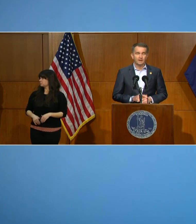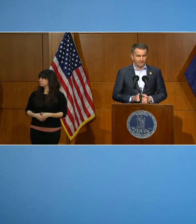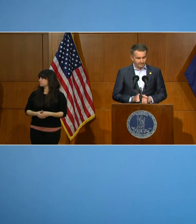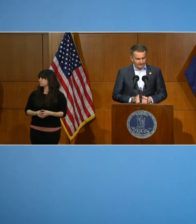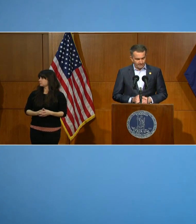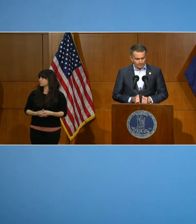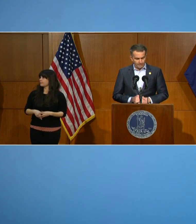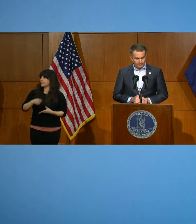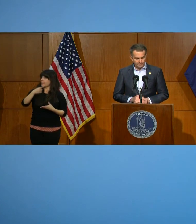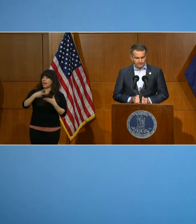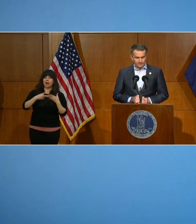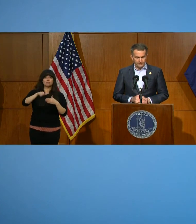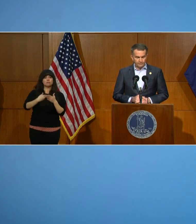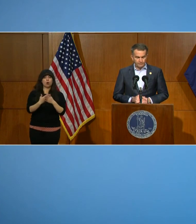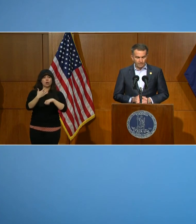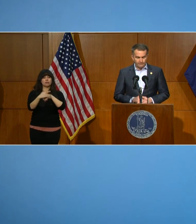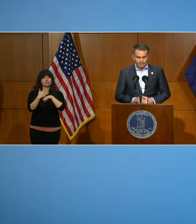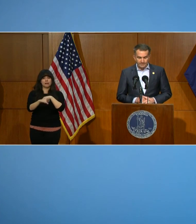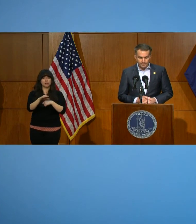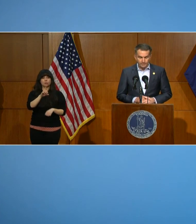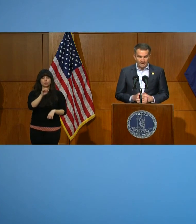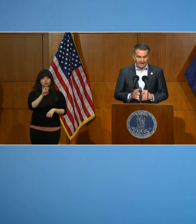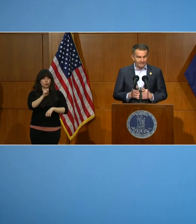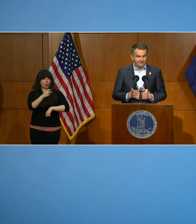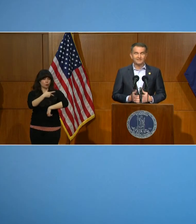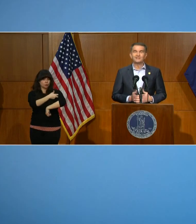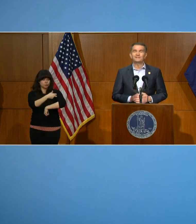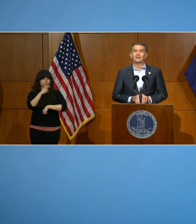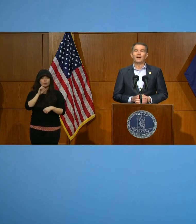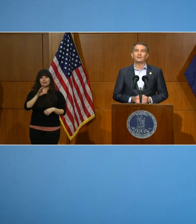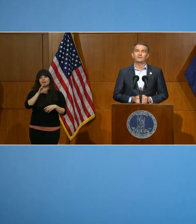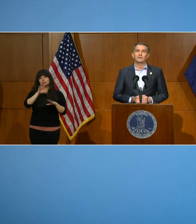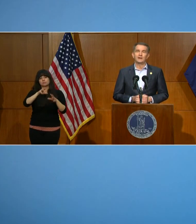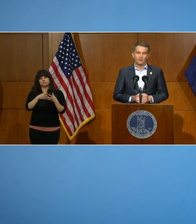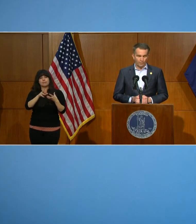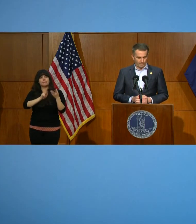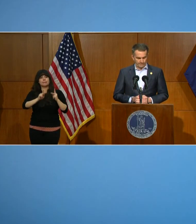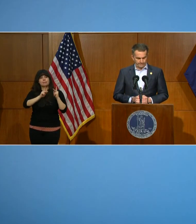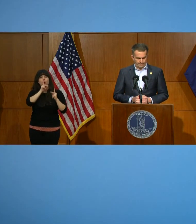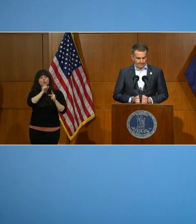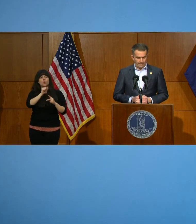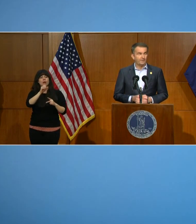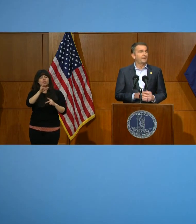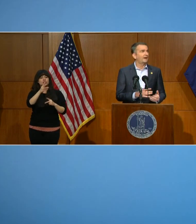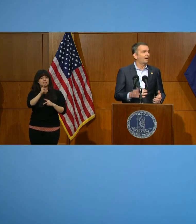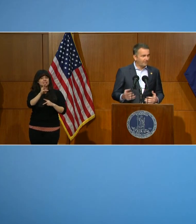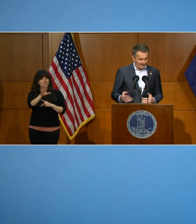ALLOCATE YOUR SUPPLY. HALF OF